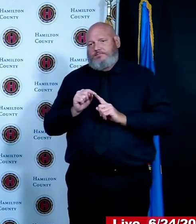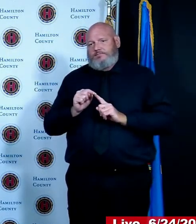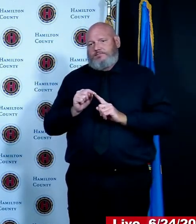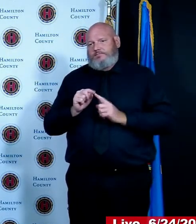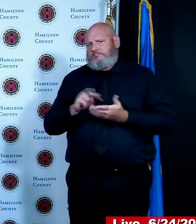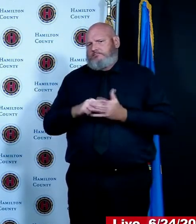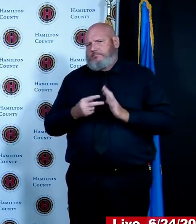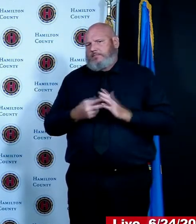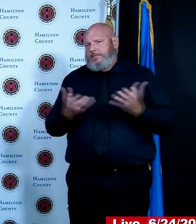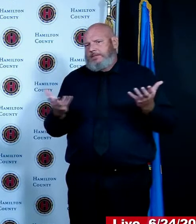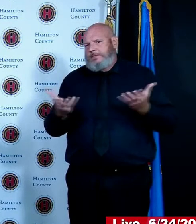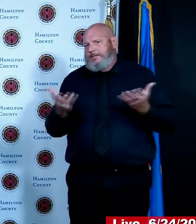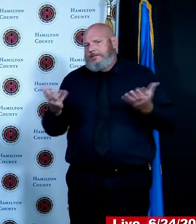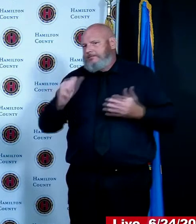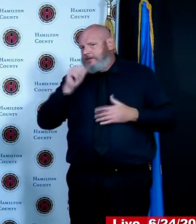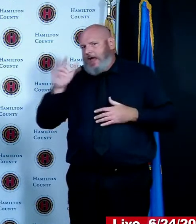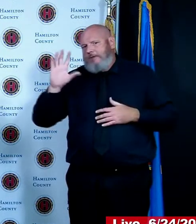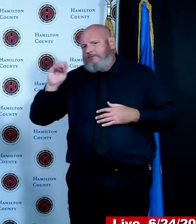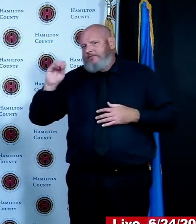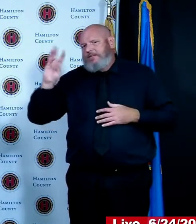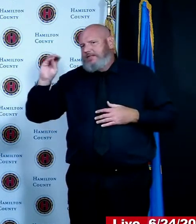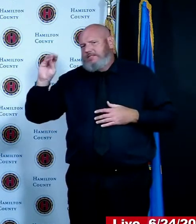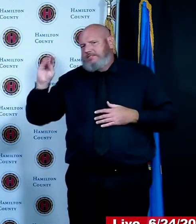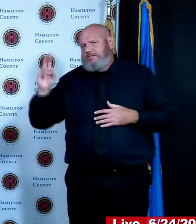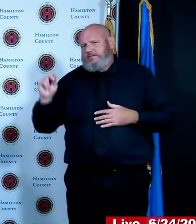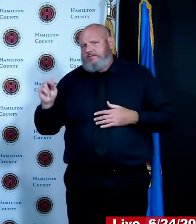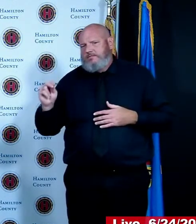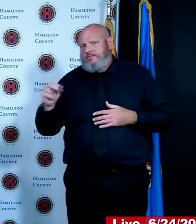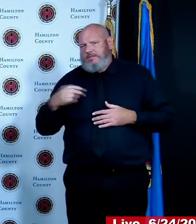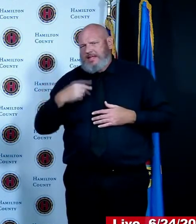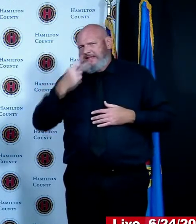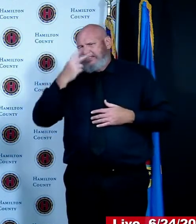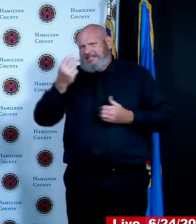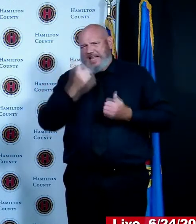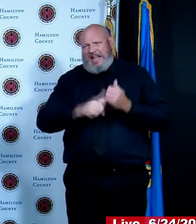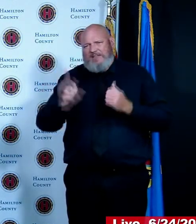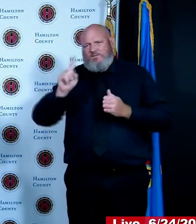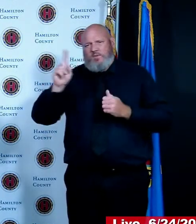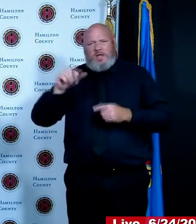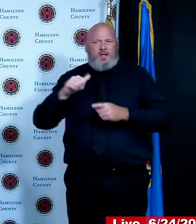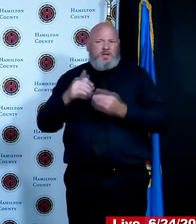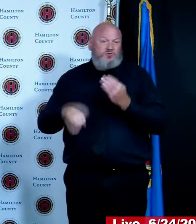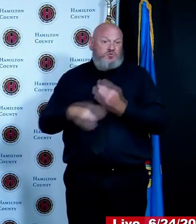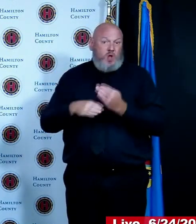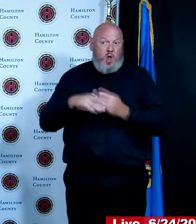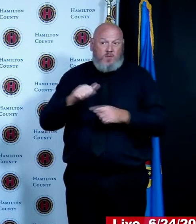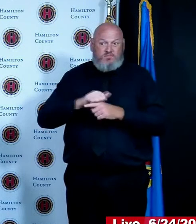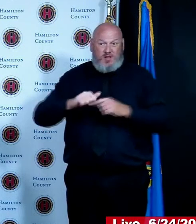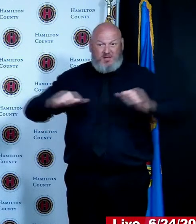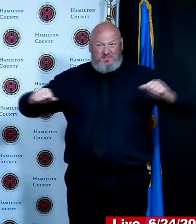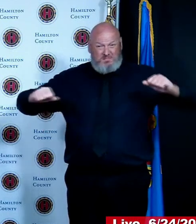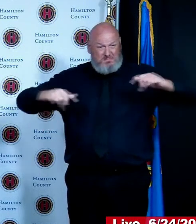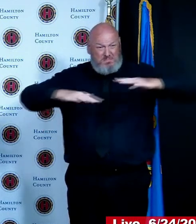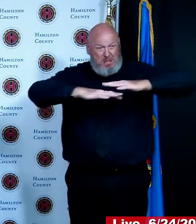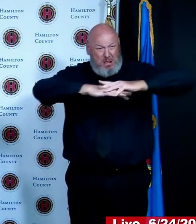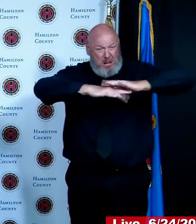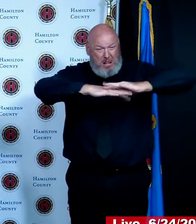place I'm seeing this when I'm at soccer practice and I walk past some baseball fields and there's a hundred adults sitting on bleachers having beer and